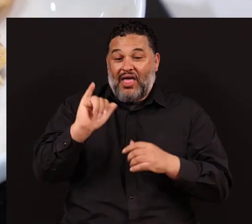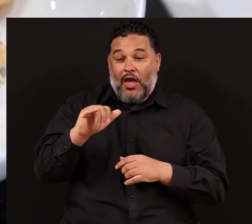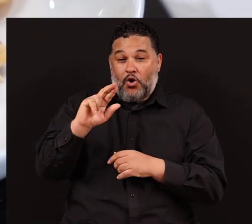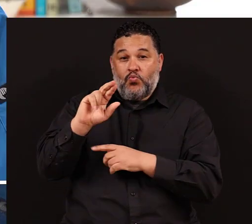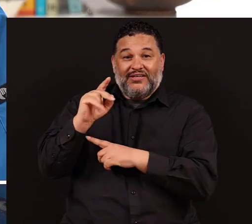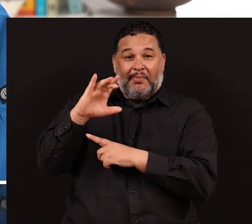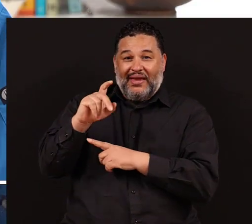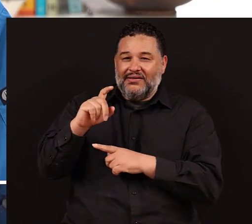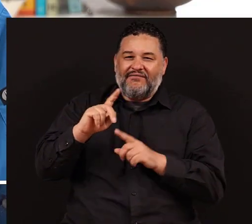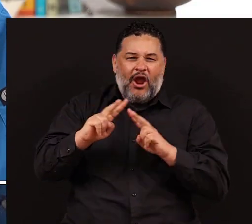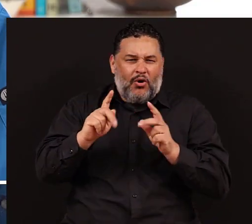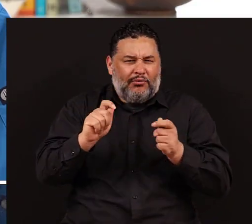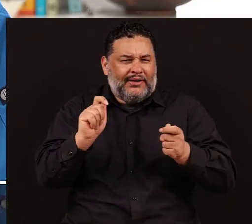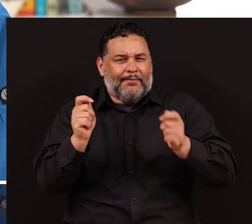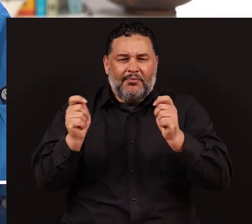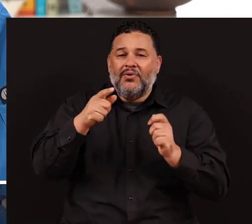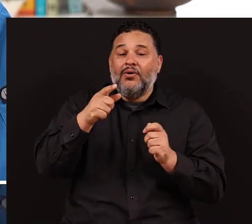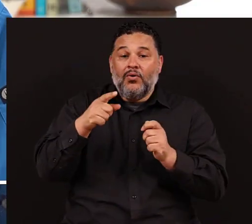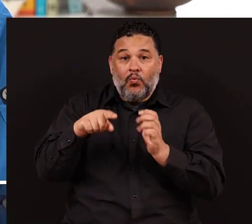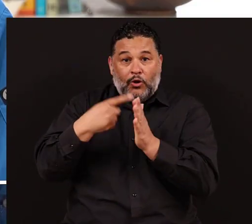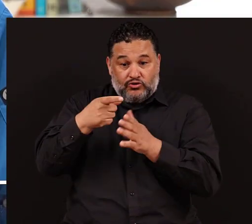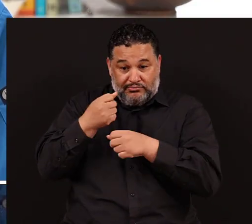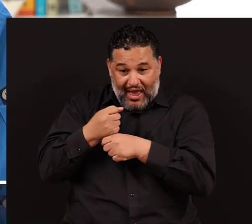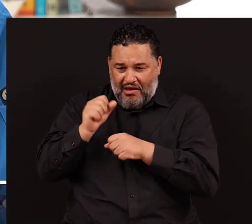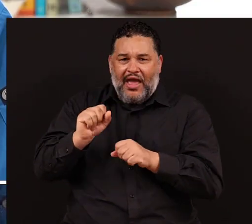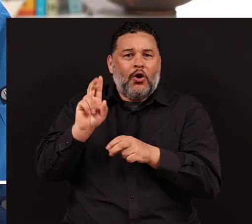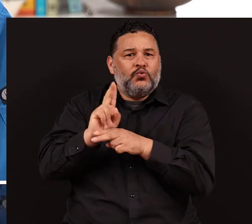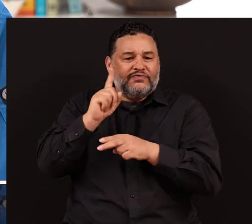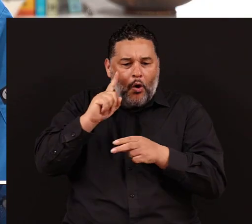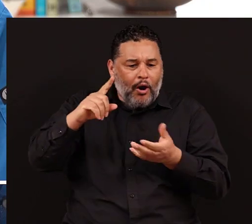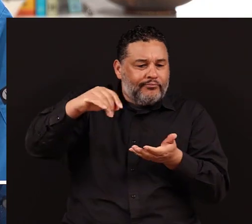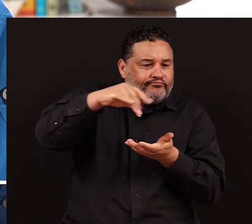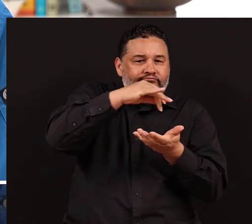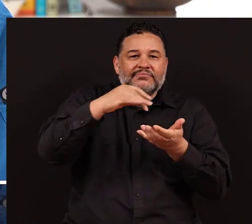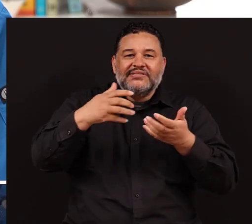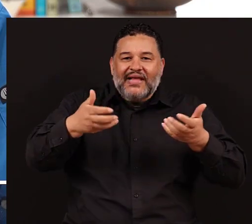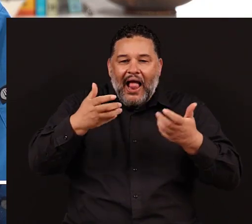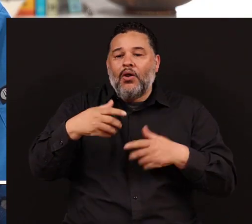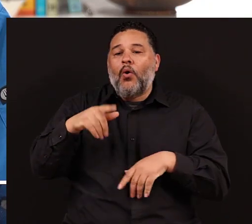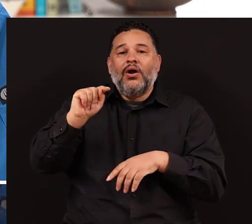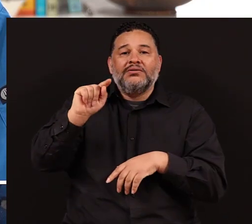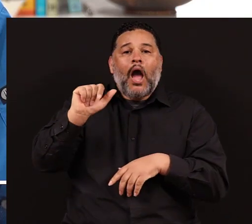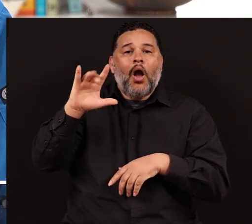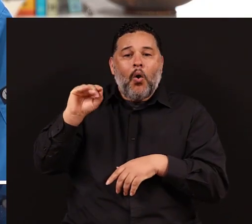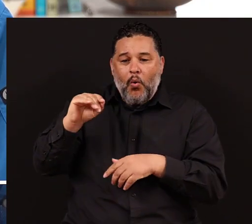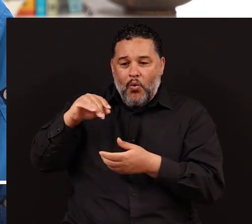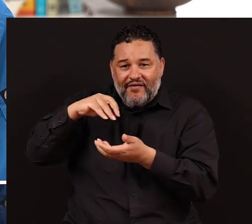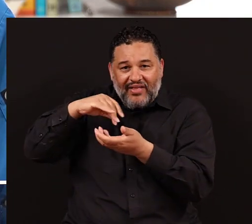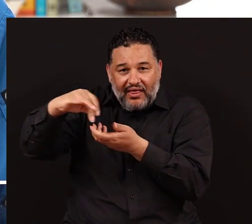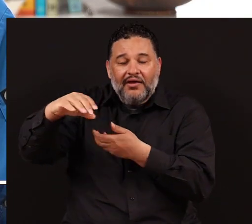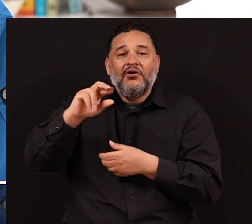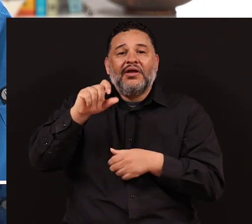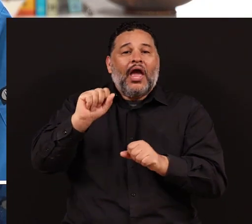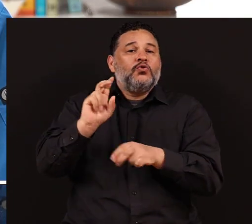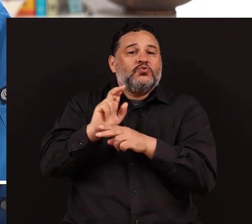because once it's made, you can use it to top a salad. You can use it as a taco filling. You can use it with pasta